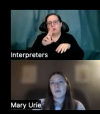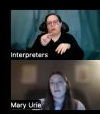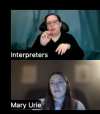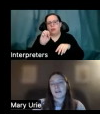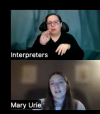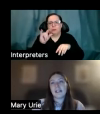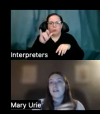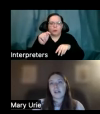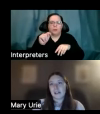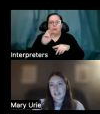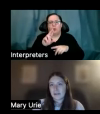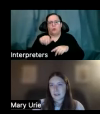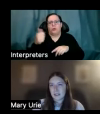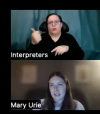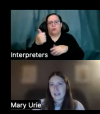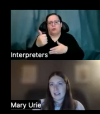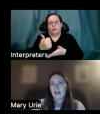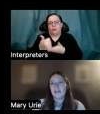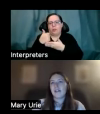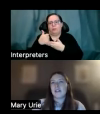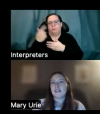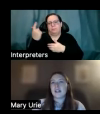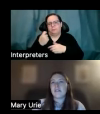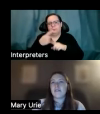welfare in other areas from the state. And you can just kind of